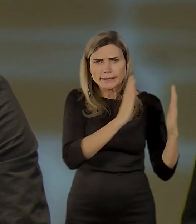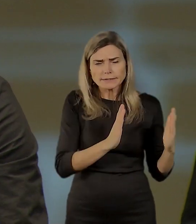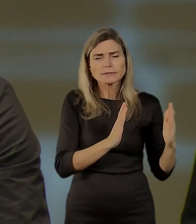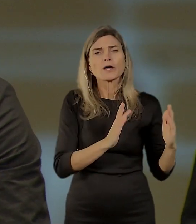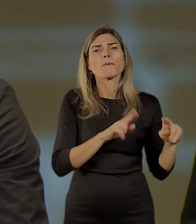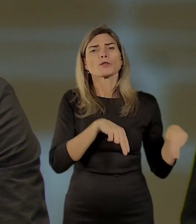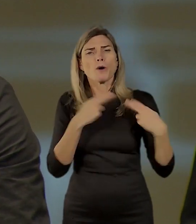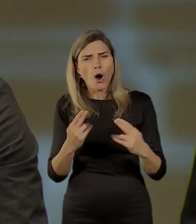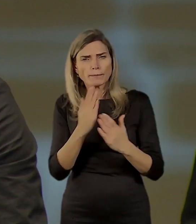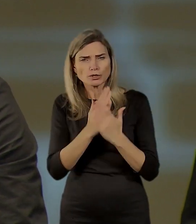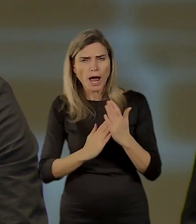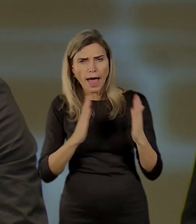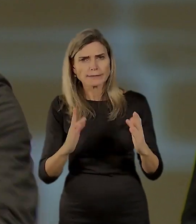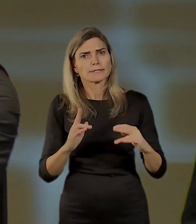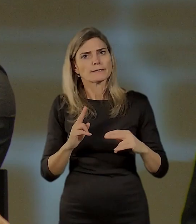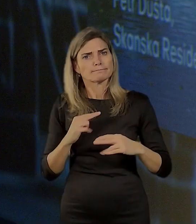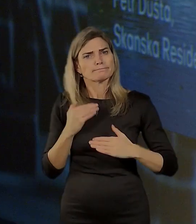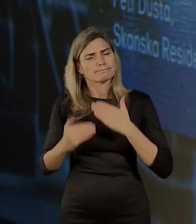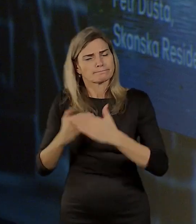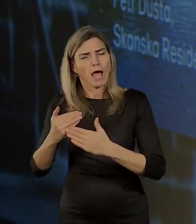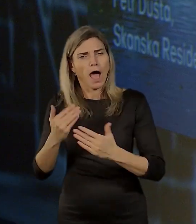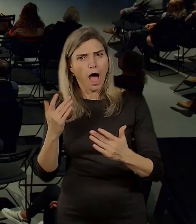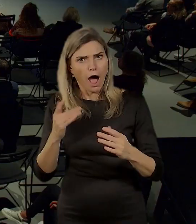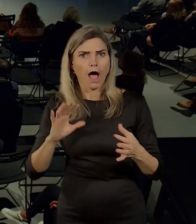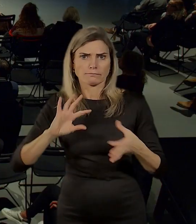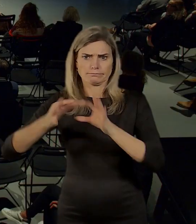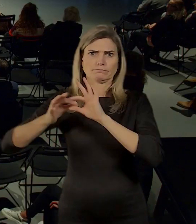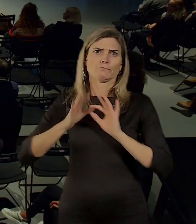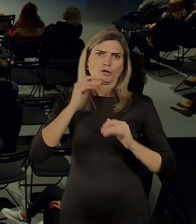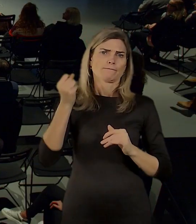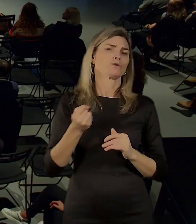Can I? Good evening. Thank you all for the presentations.